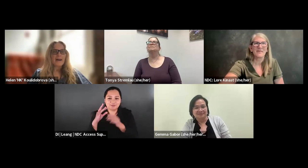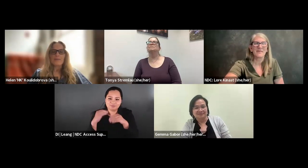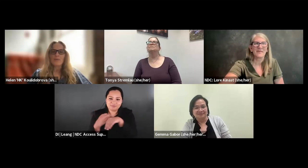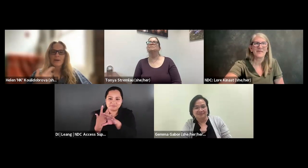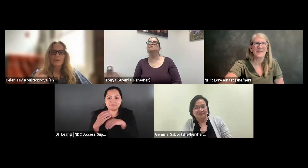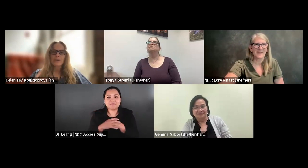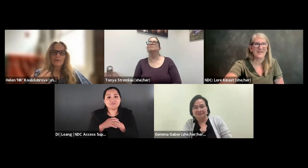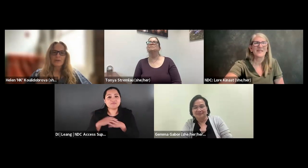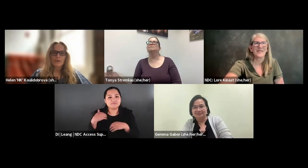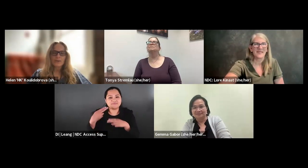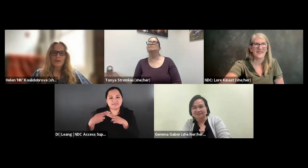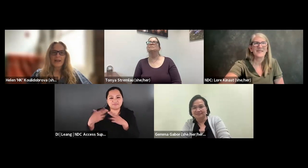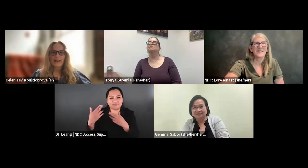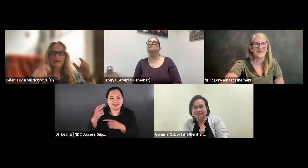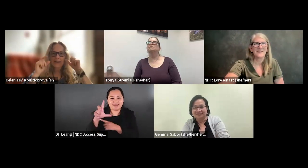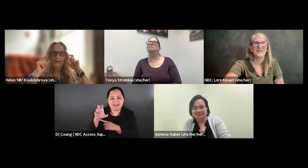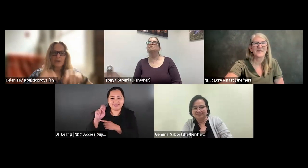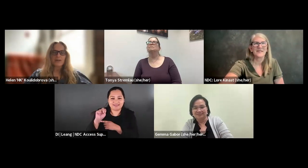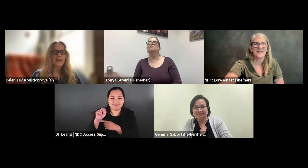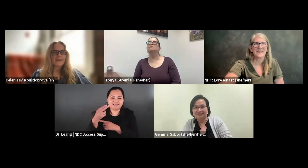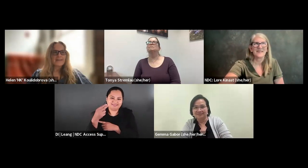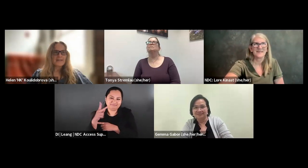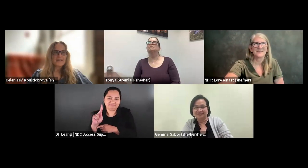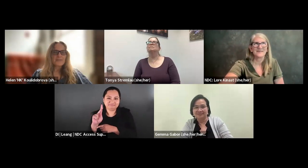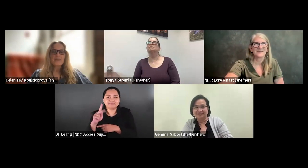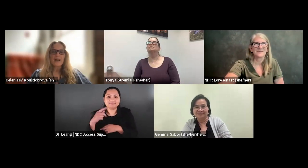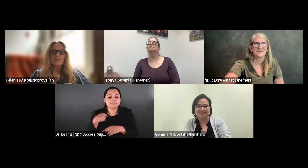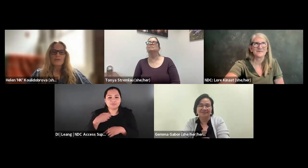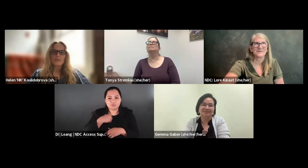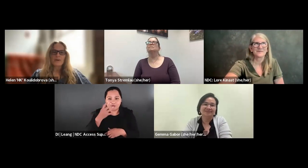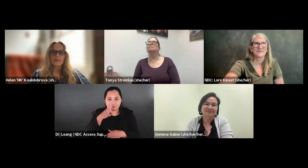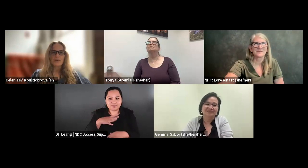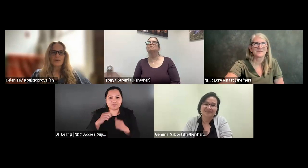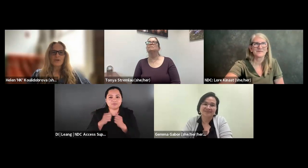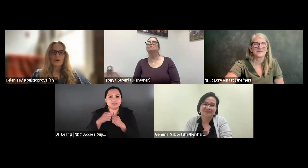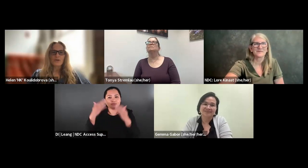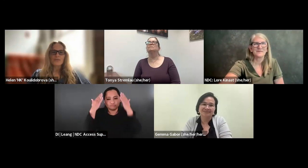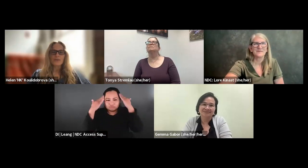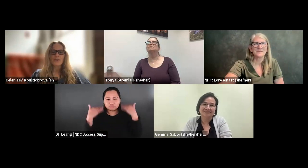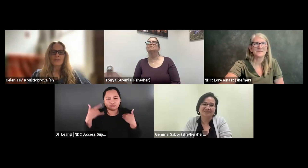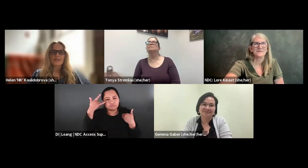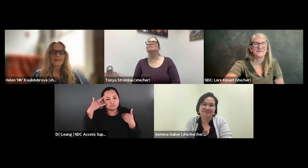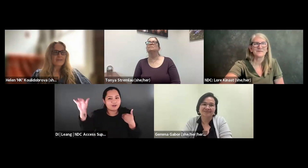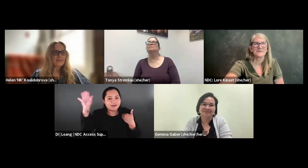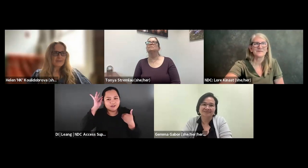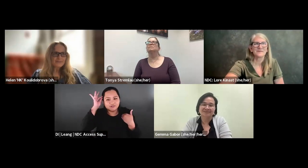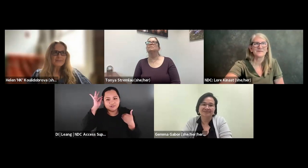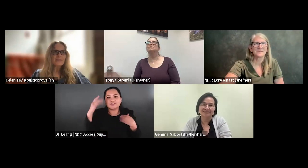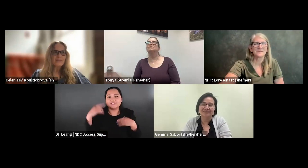I am a white woman with long blonde hair, and I wear glasses. I'm also wearing a blue shirt with long sleeves.